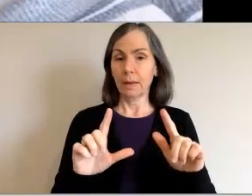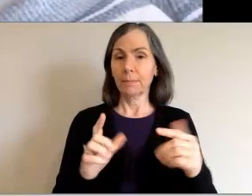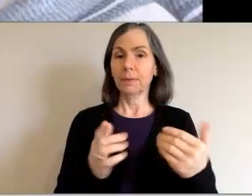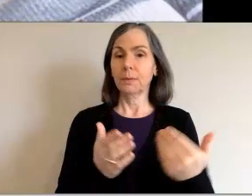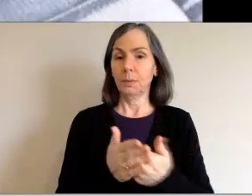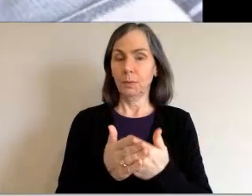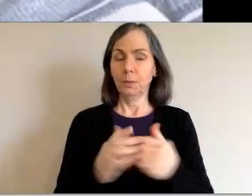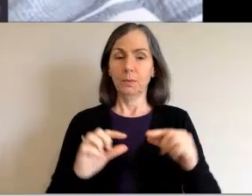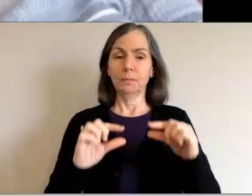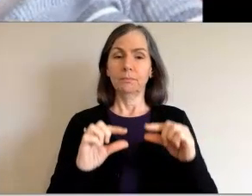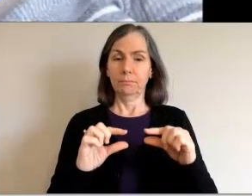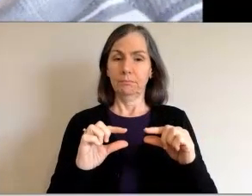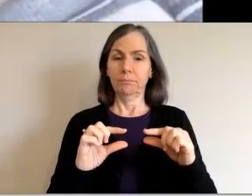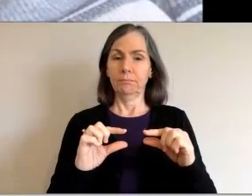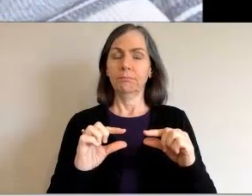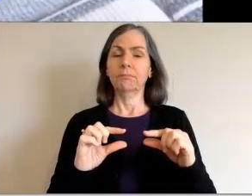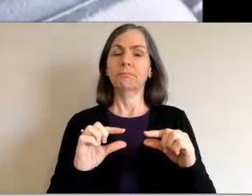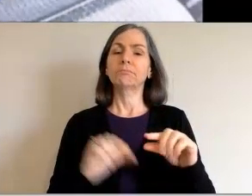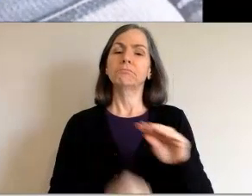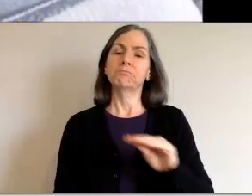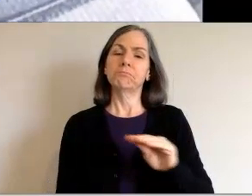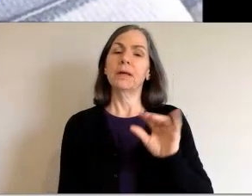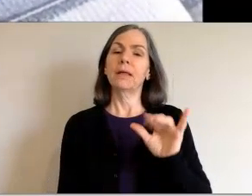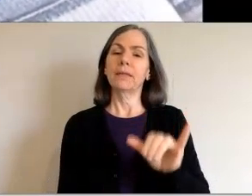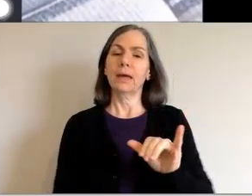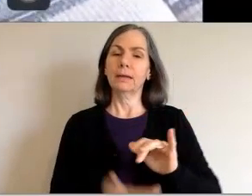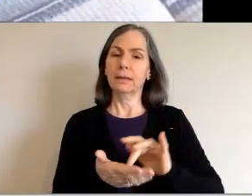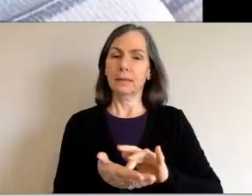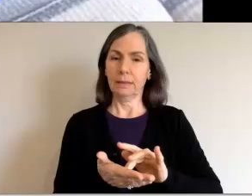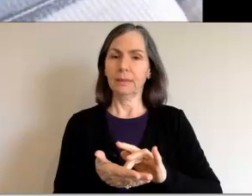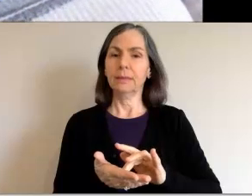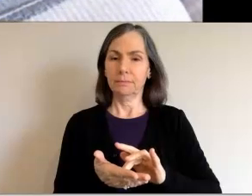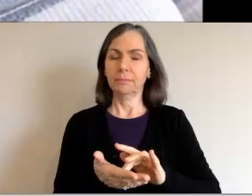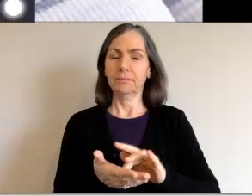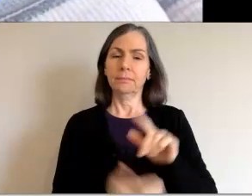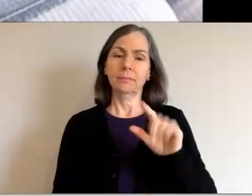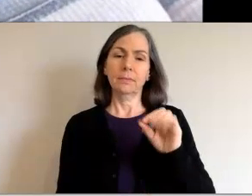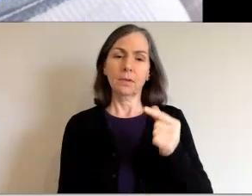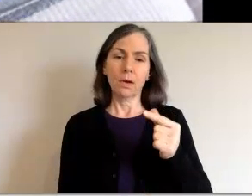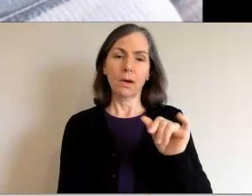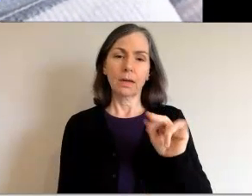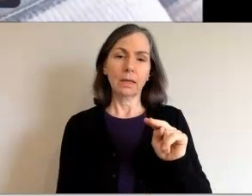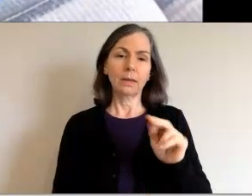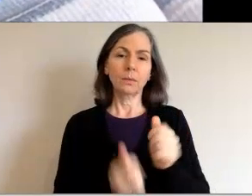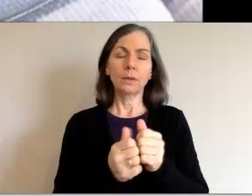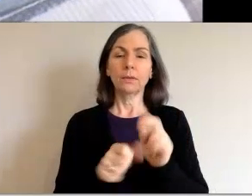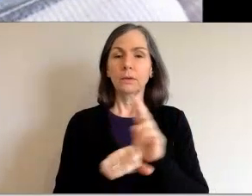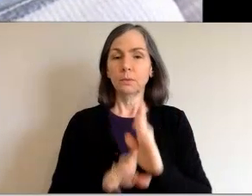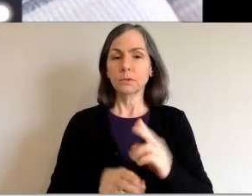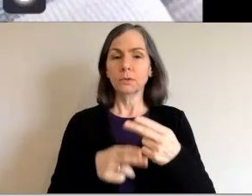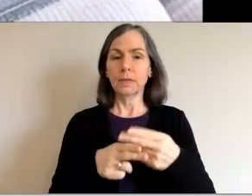In the bottom middle you are going to click the button that says: "Login with username password"